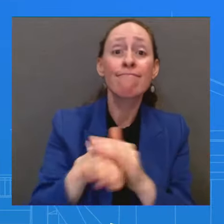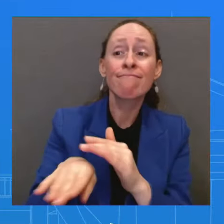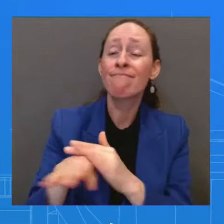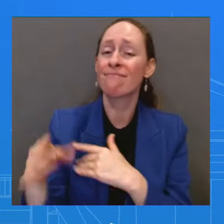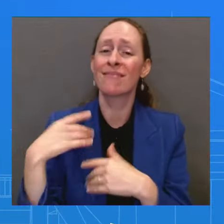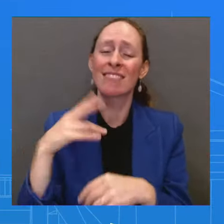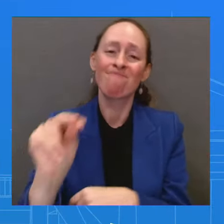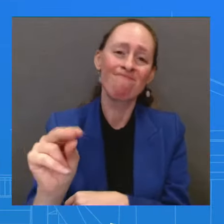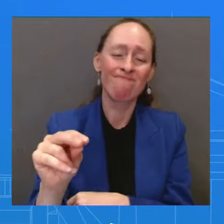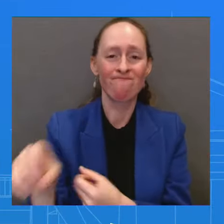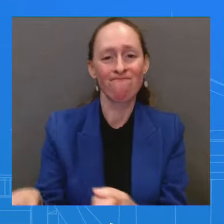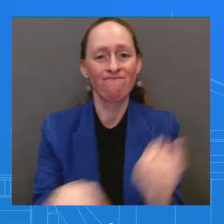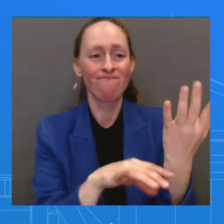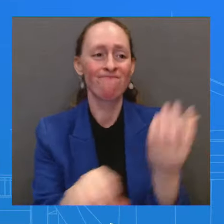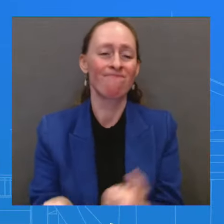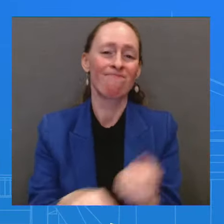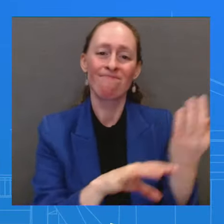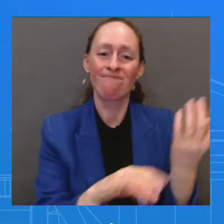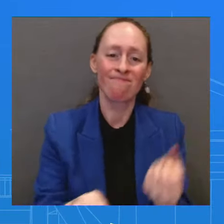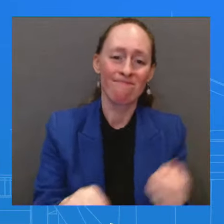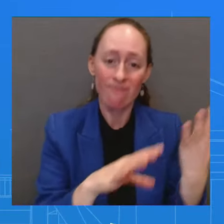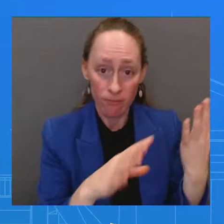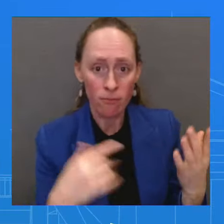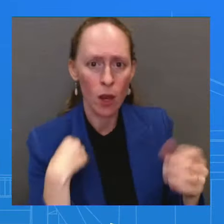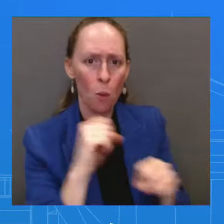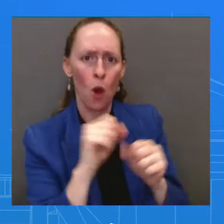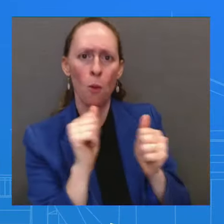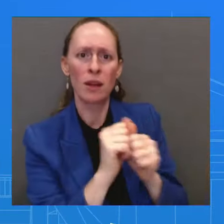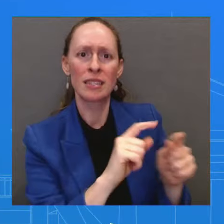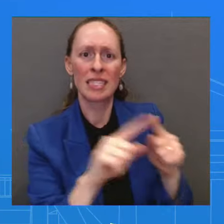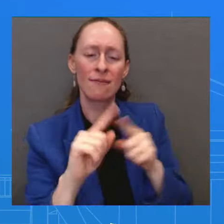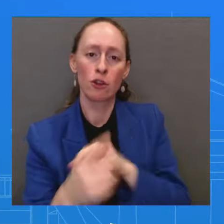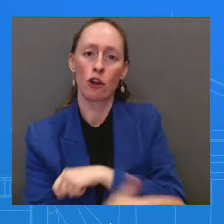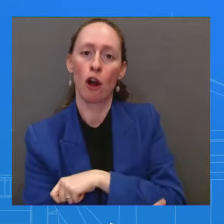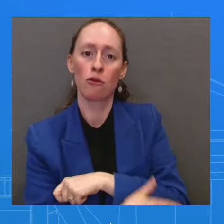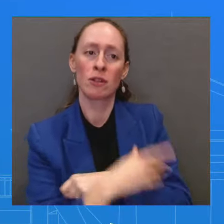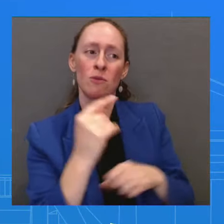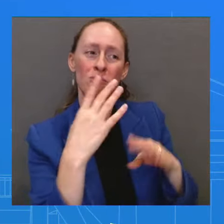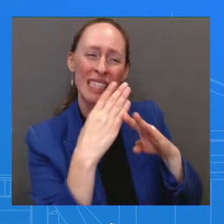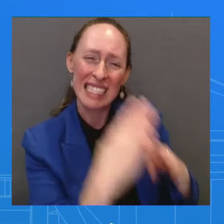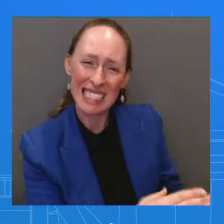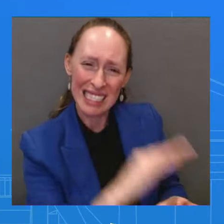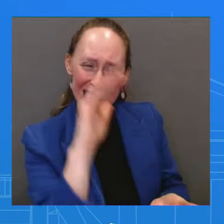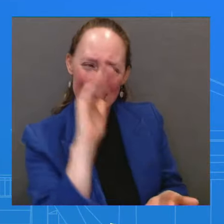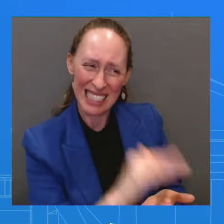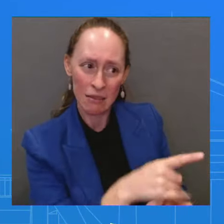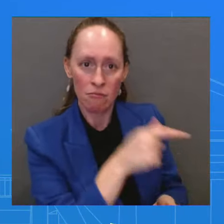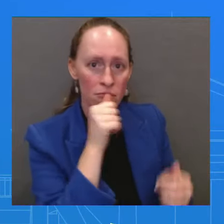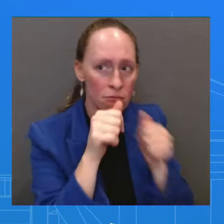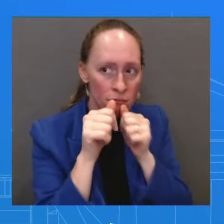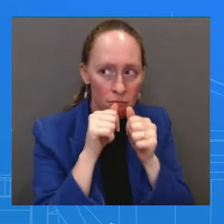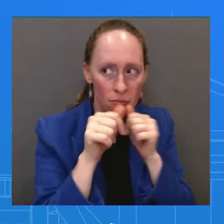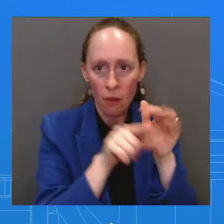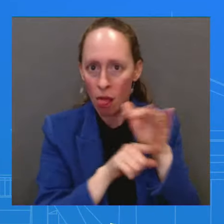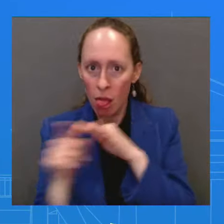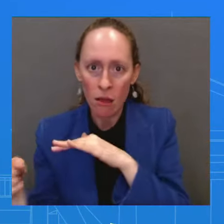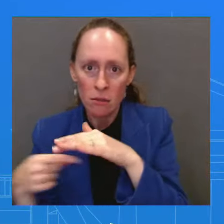So, the President has continued to put -- try to put forth actions in ways to deal with what we're seeing at the border, and Republicans continue to block us.